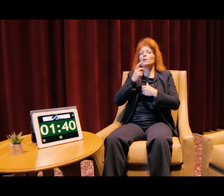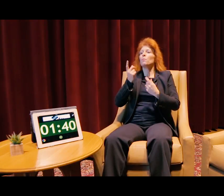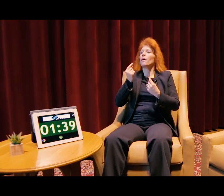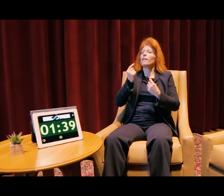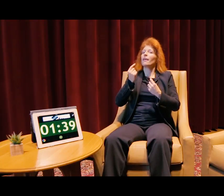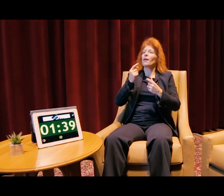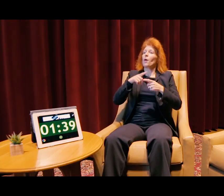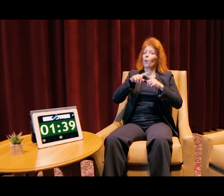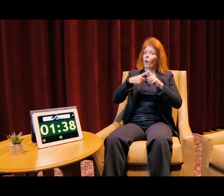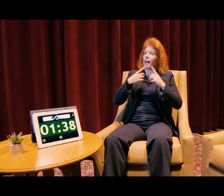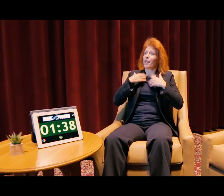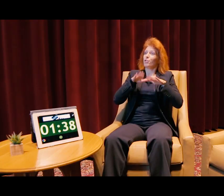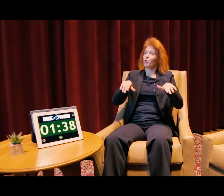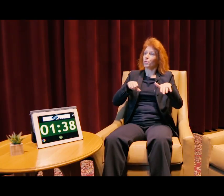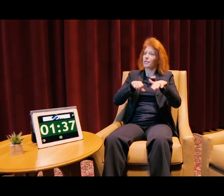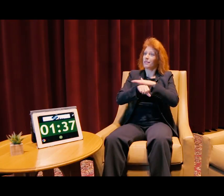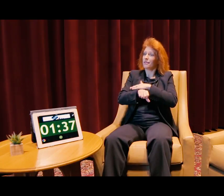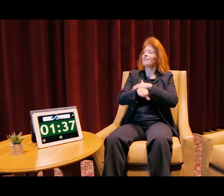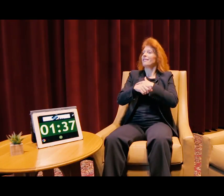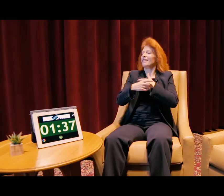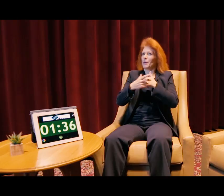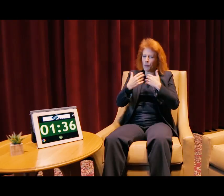into my life in alternative ways. And